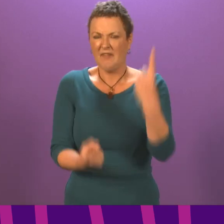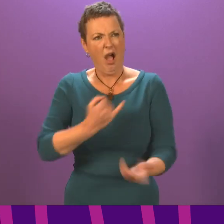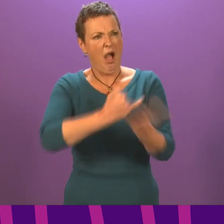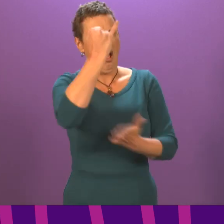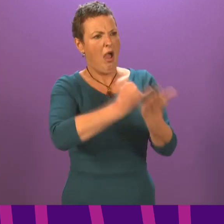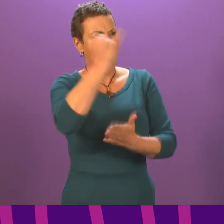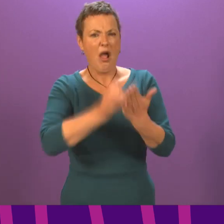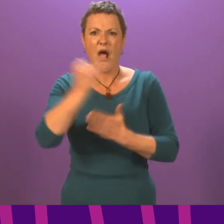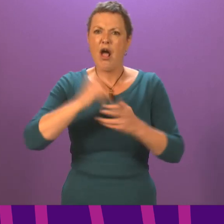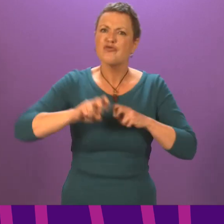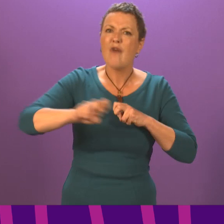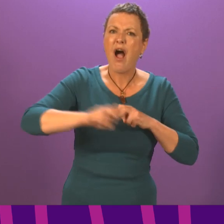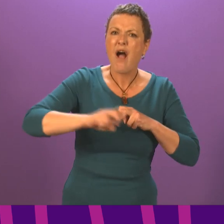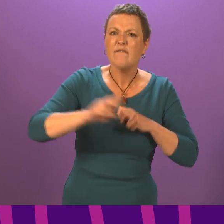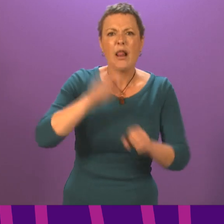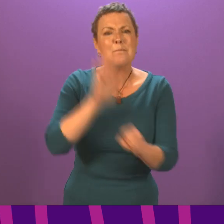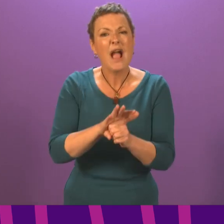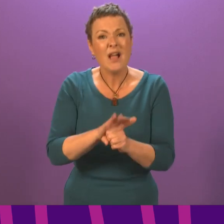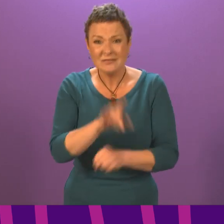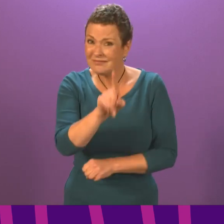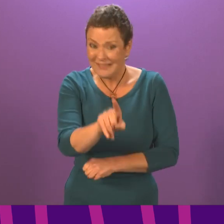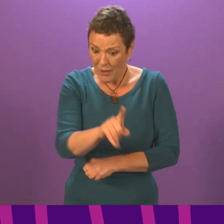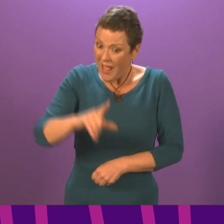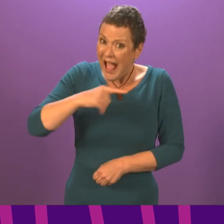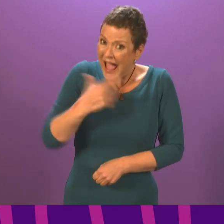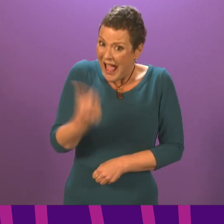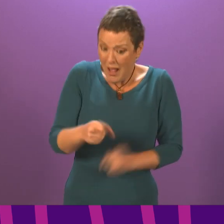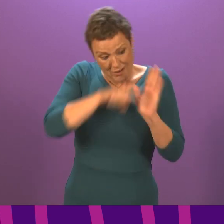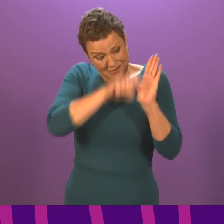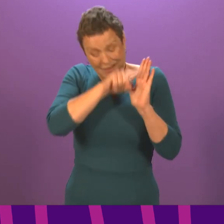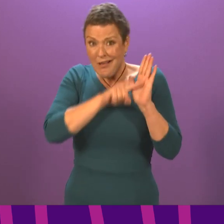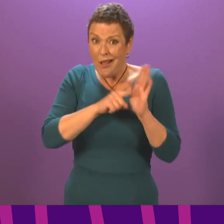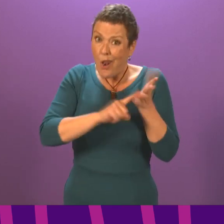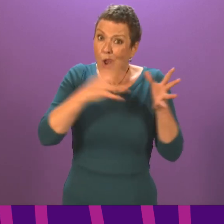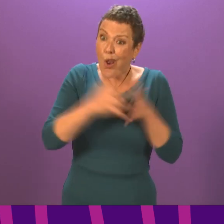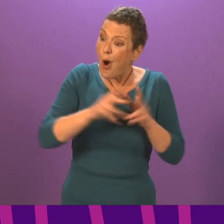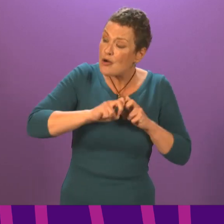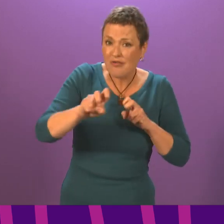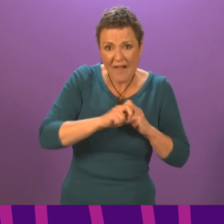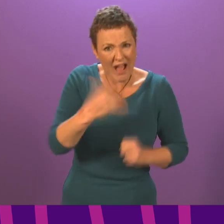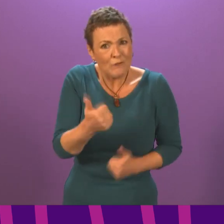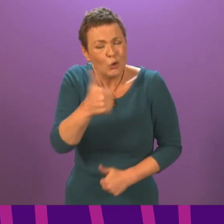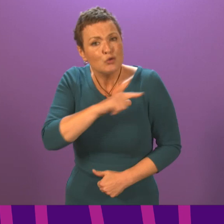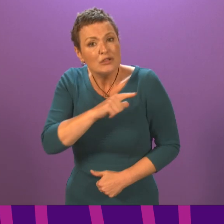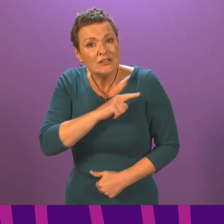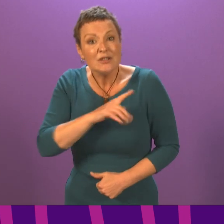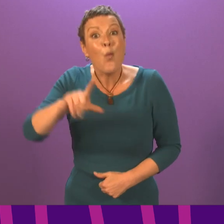are there for a reason and the Borders is a good illustration of that. It has had areas